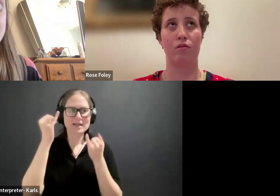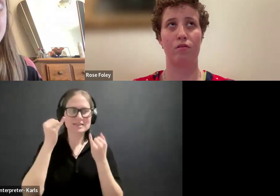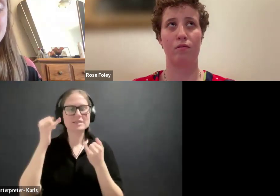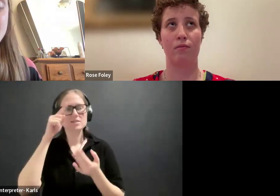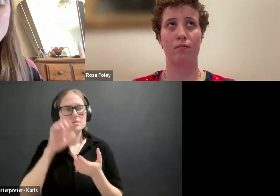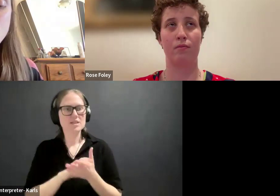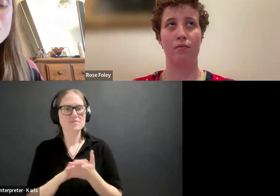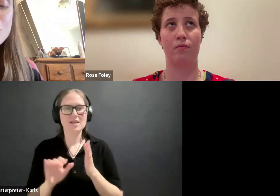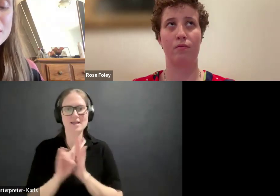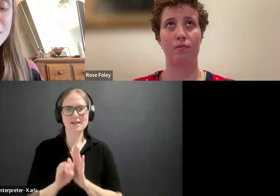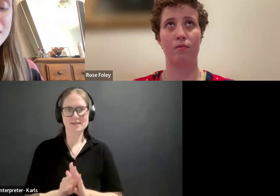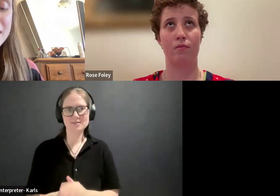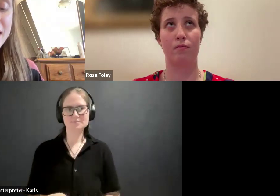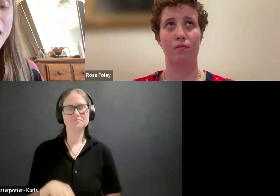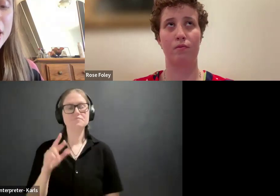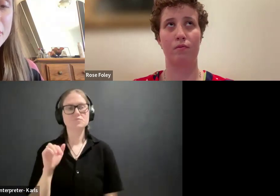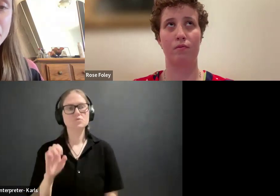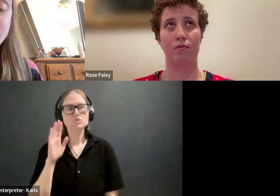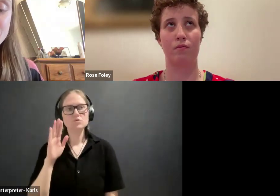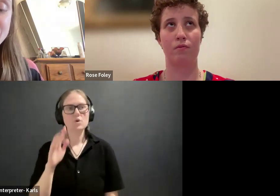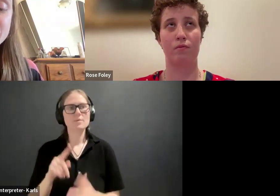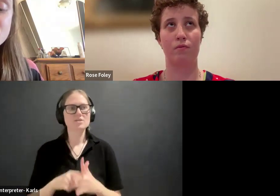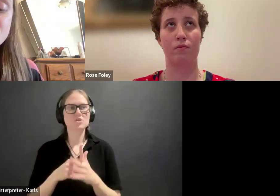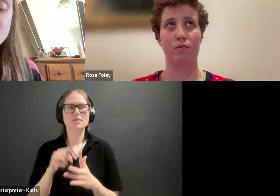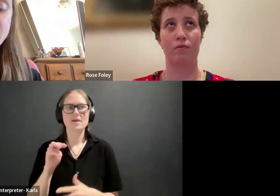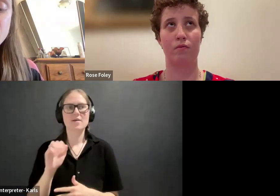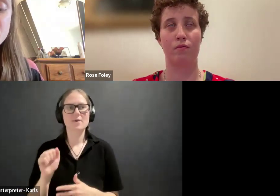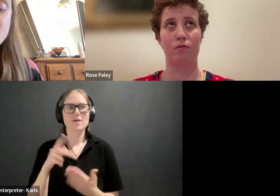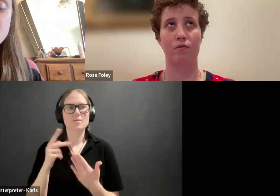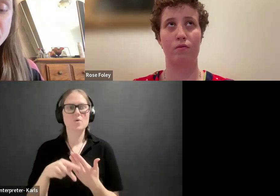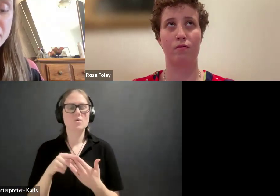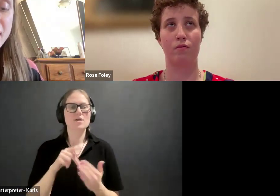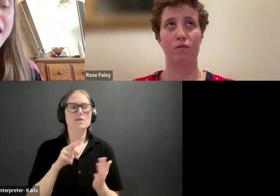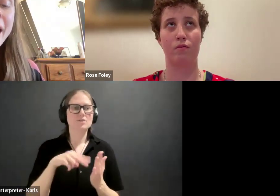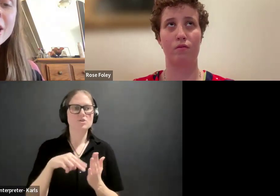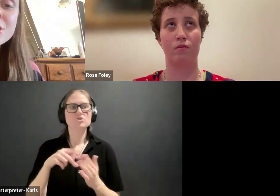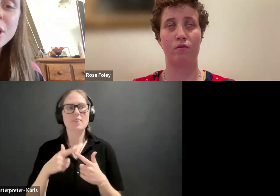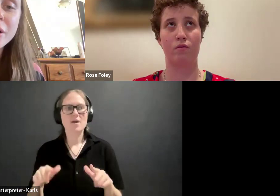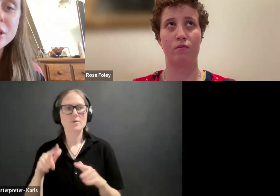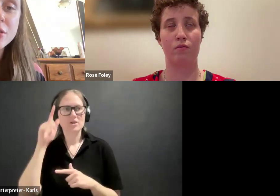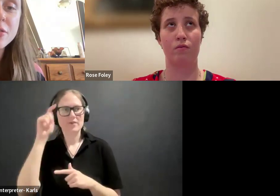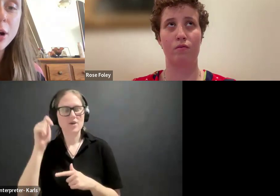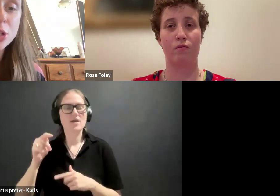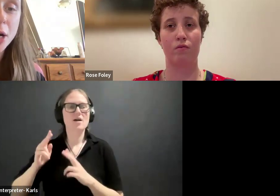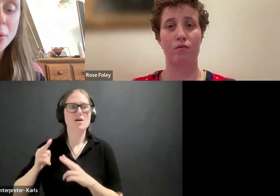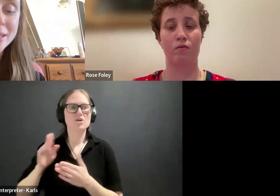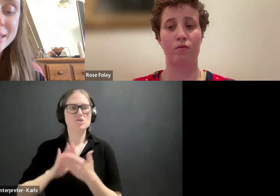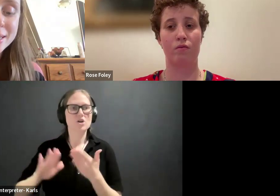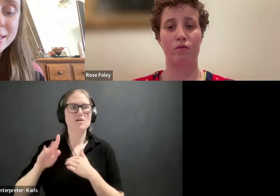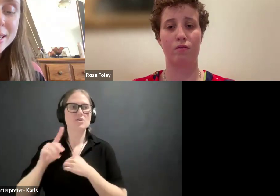Rose will be starting at the MA program in Literature, Language, and Theory at Hunter College in Fall 2026.